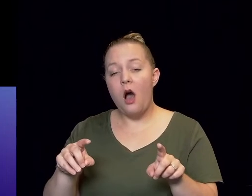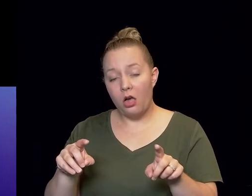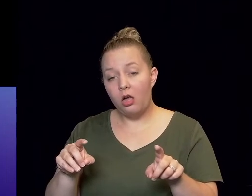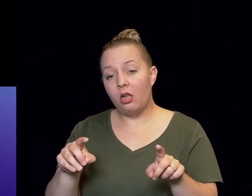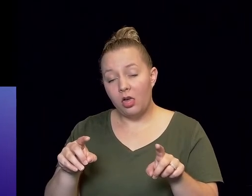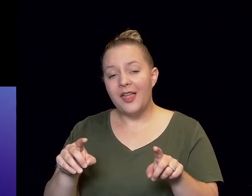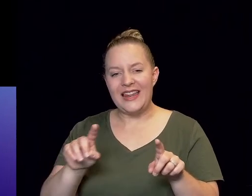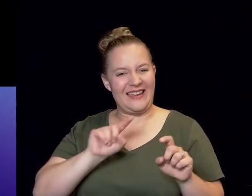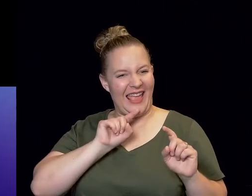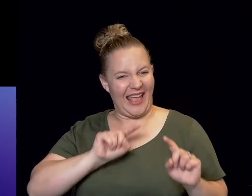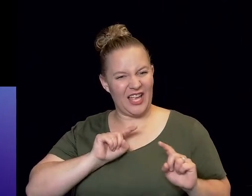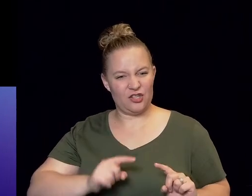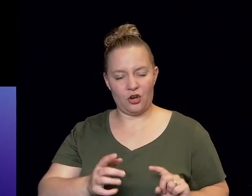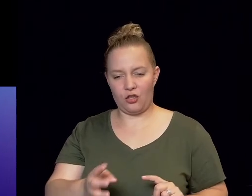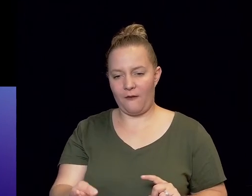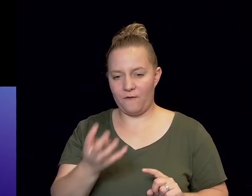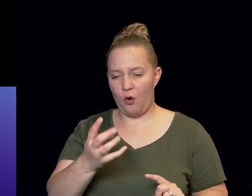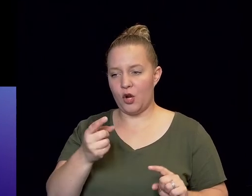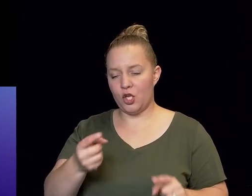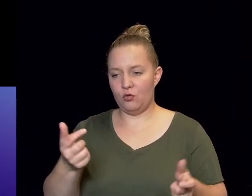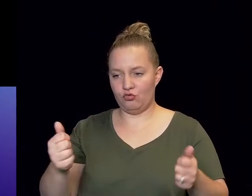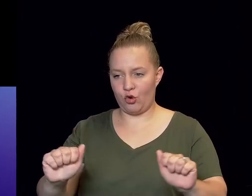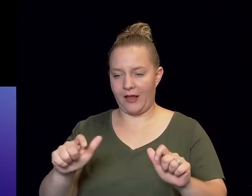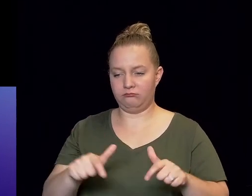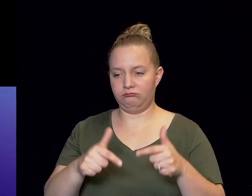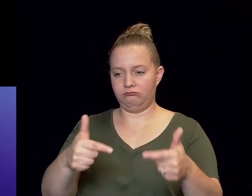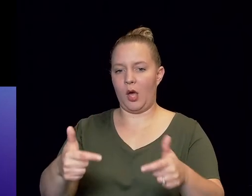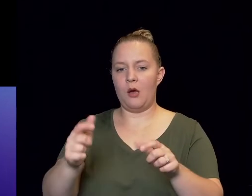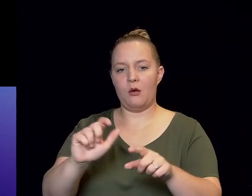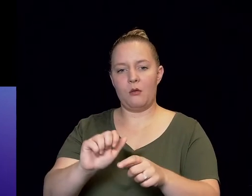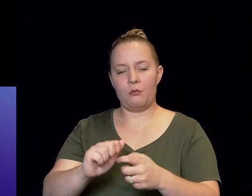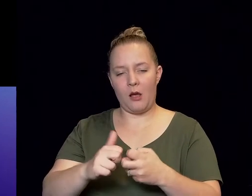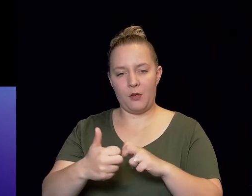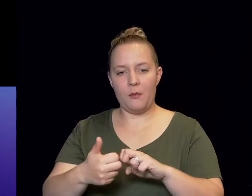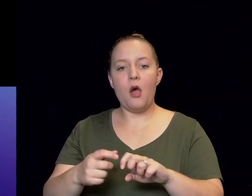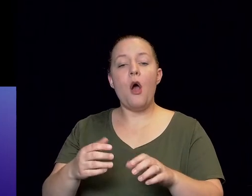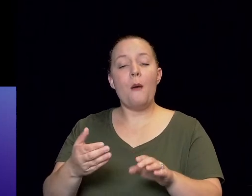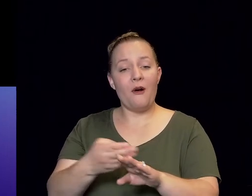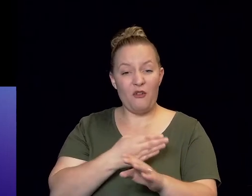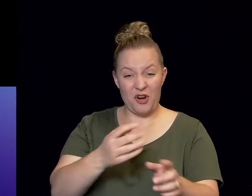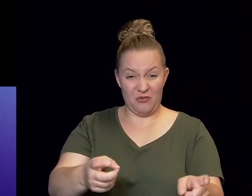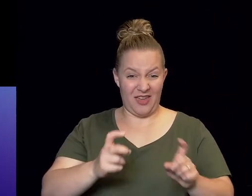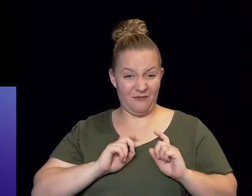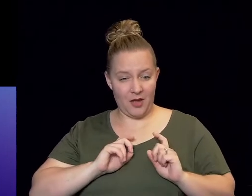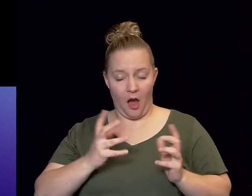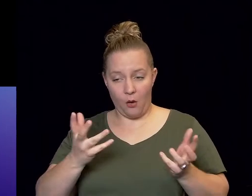answer these four You Try problems. But, before you give me these You Try problems, I want you over